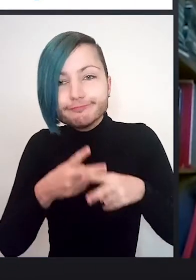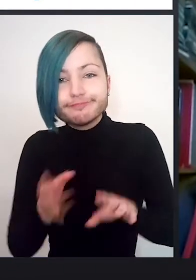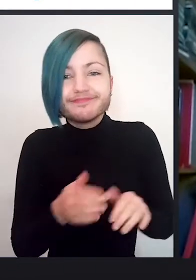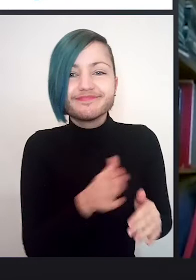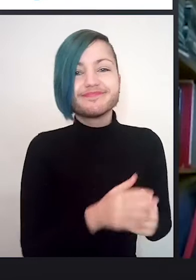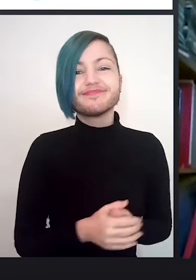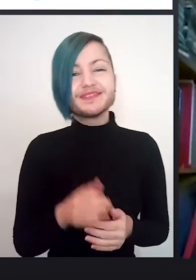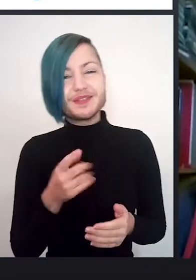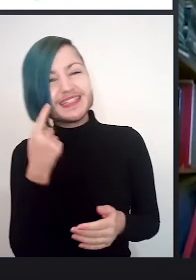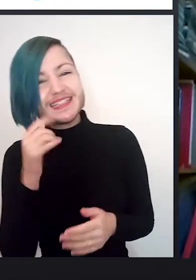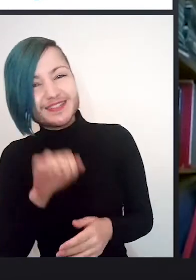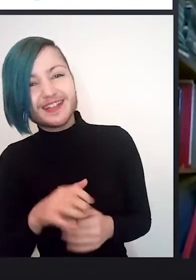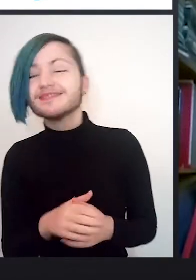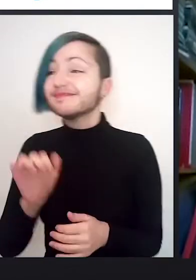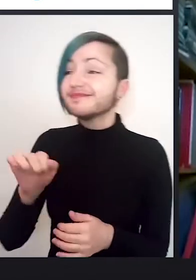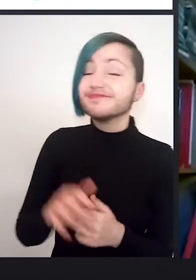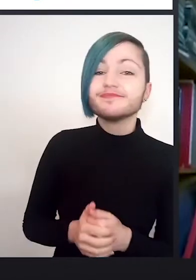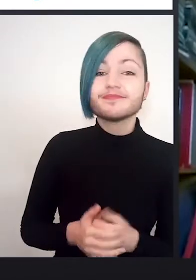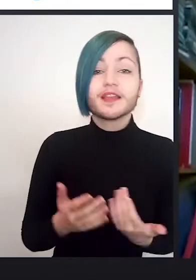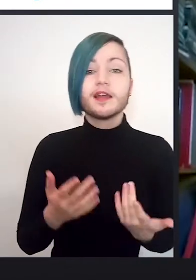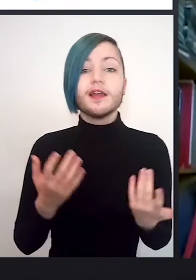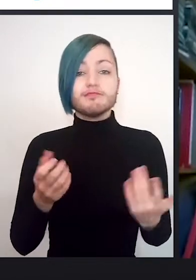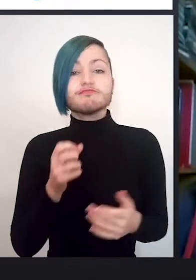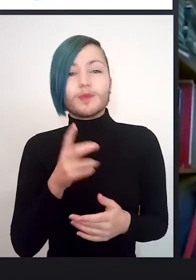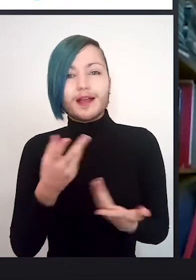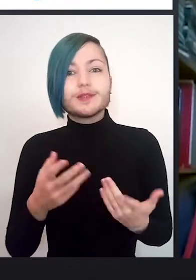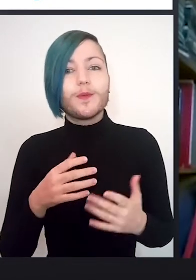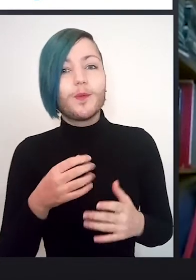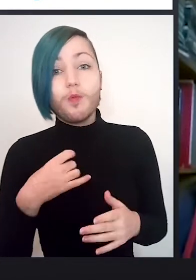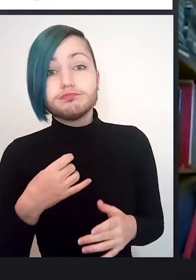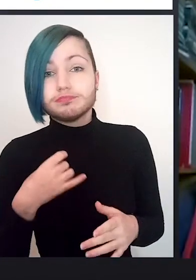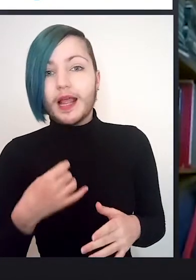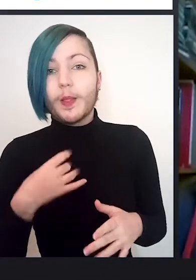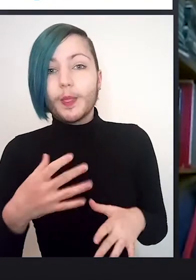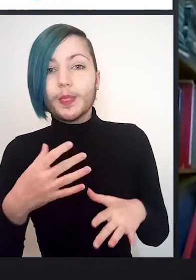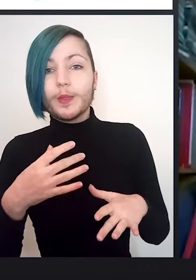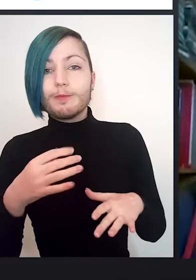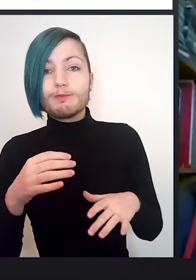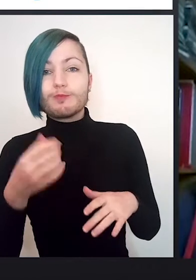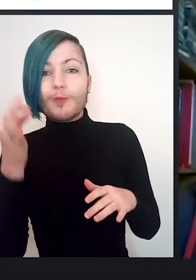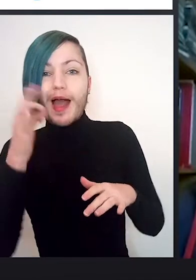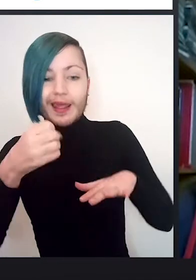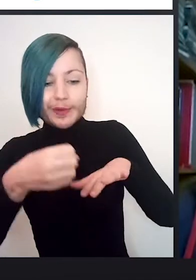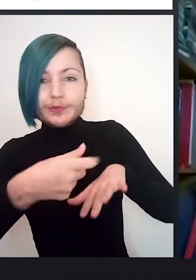Okay, so obviously you're not going to remember much after the milky stuff into the back of your hand in the anaesthetic room,